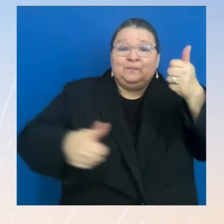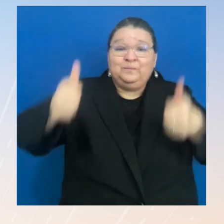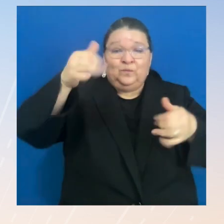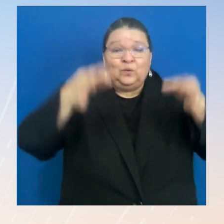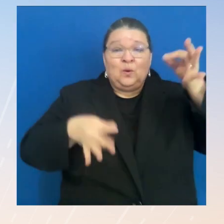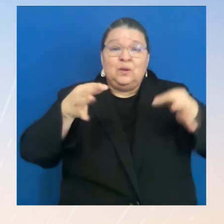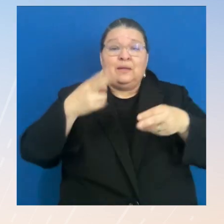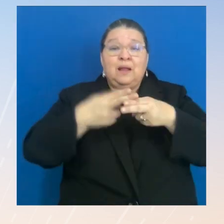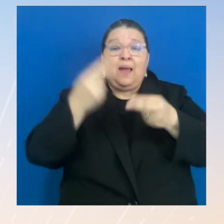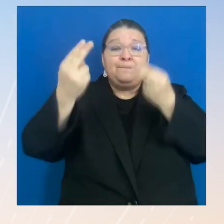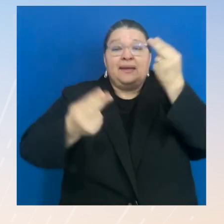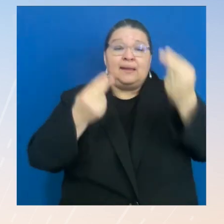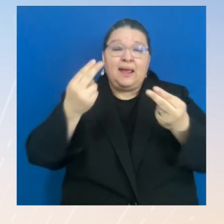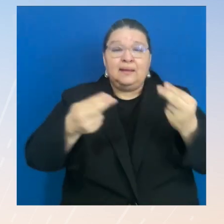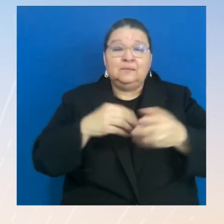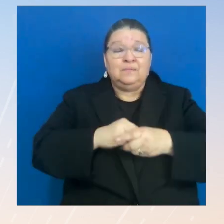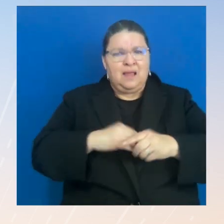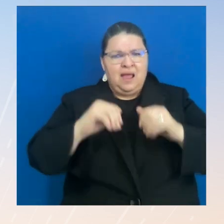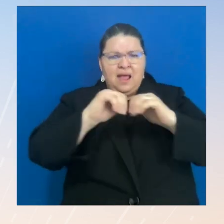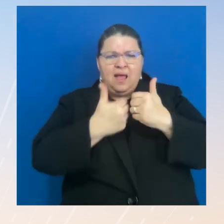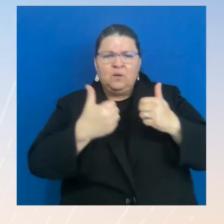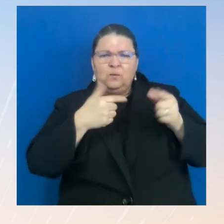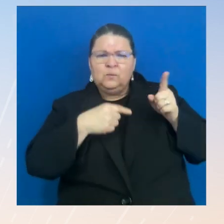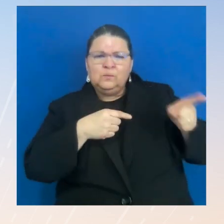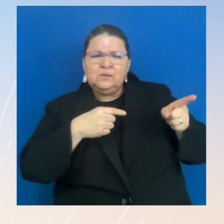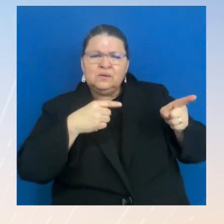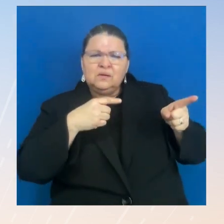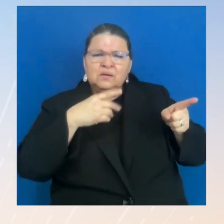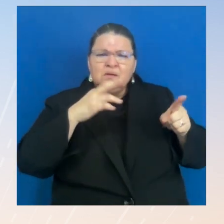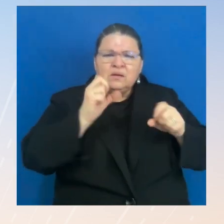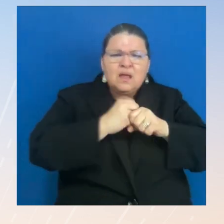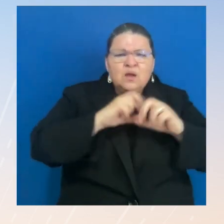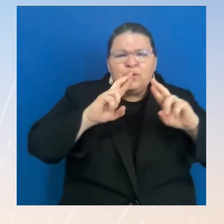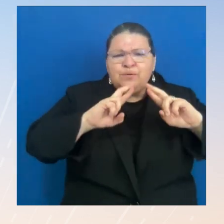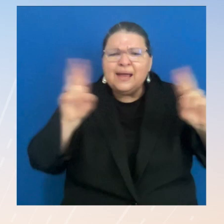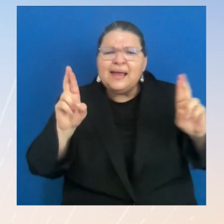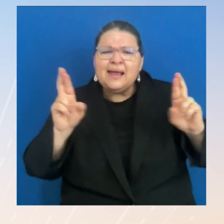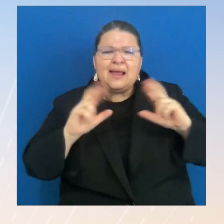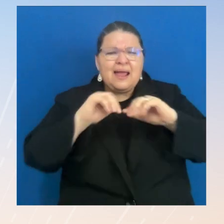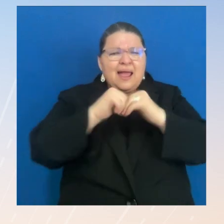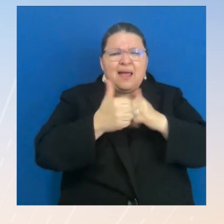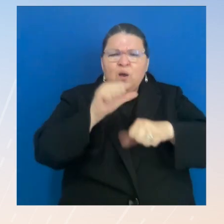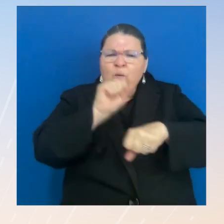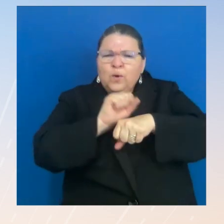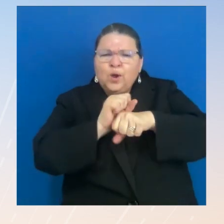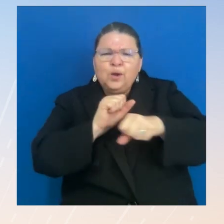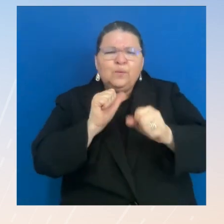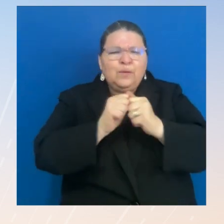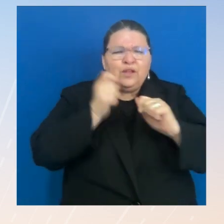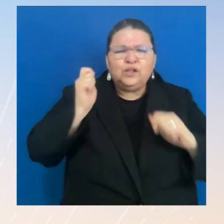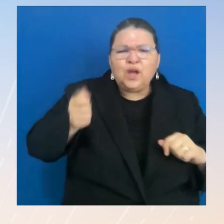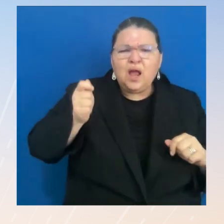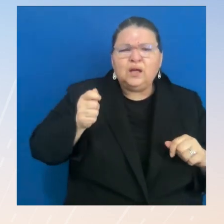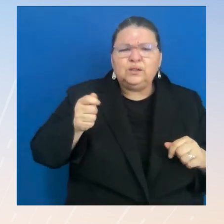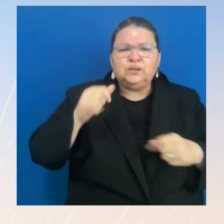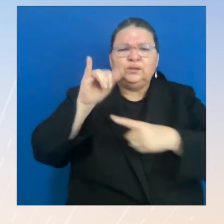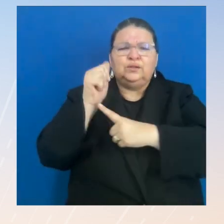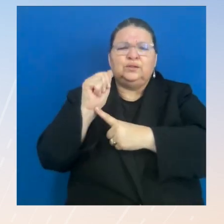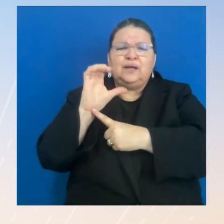And specifically, how is it preparing Judge Jackson for the scrutiny that she could come under from Republicans who sit on that committee?